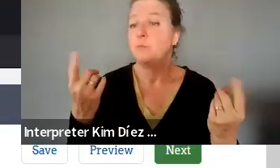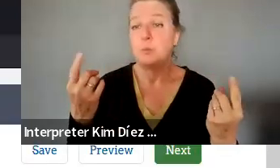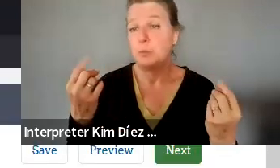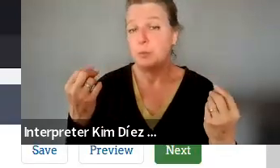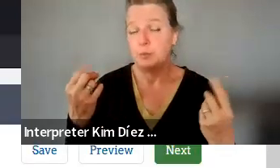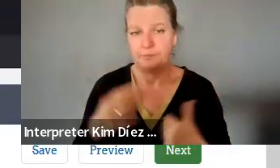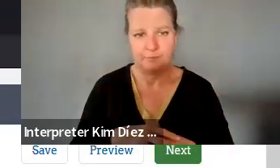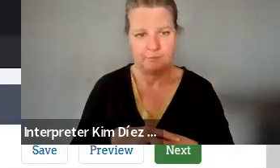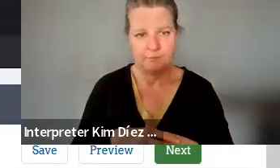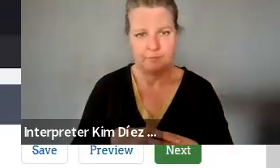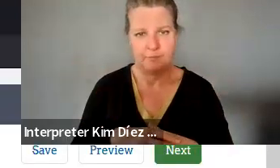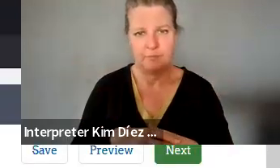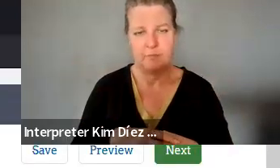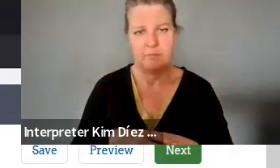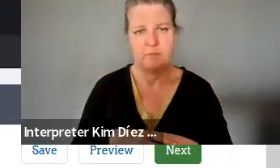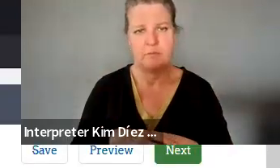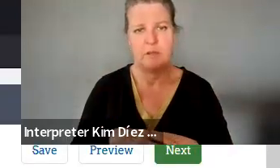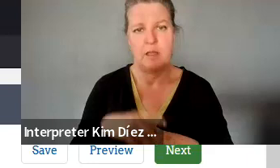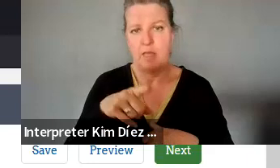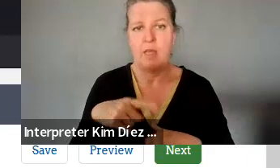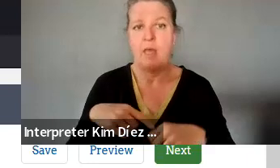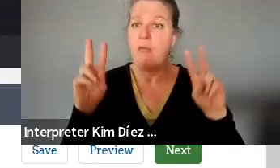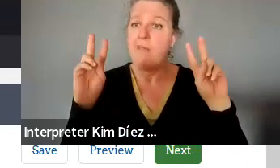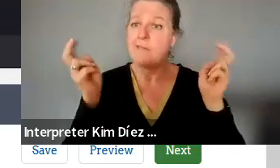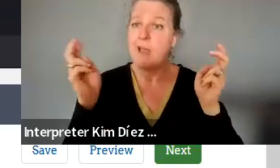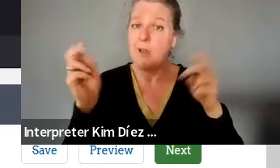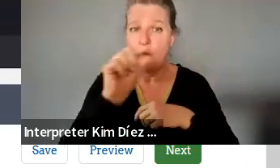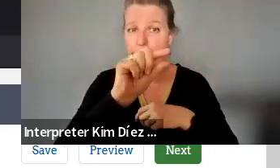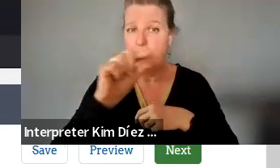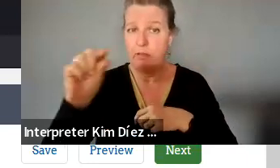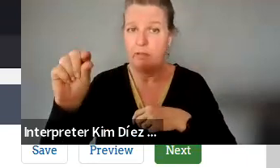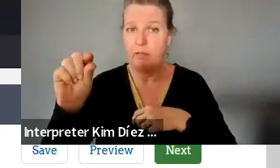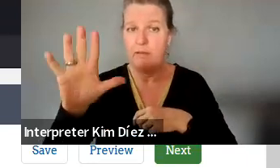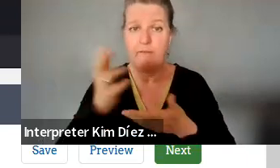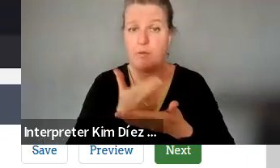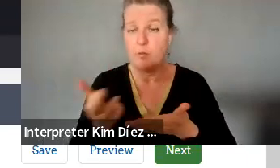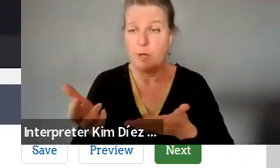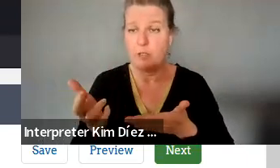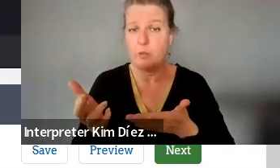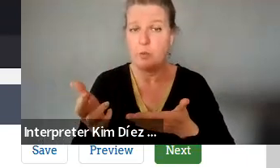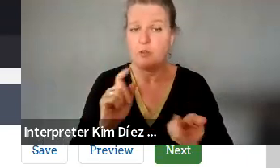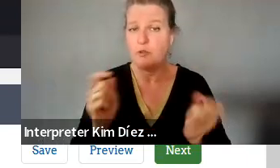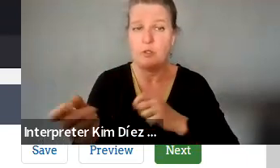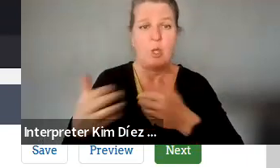is change the title of your resource here to whatever the name of your course is